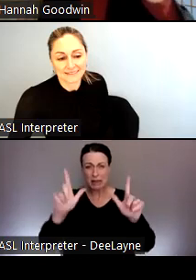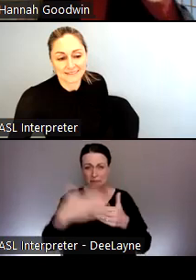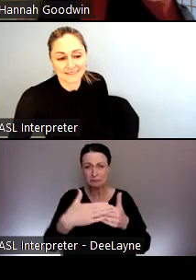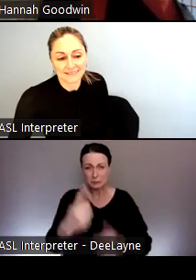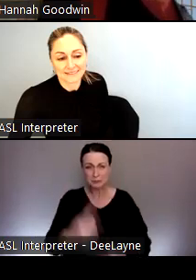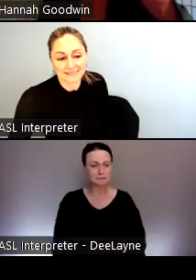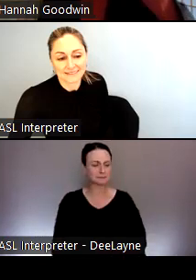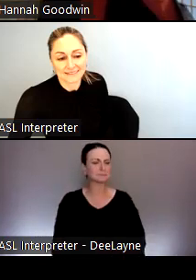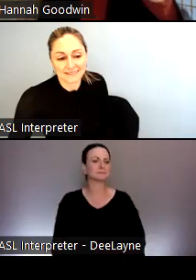Thank you.